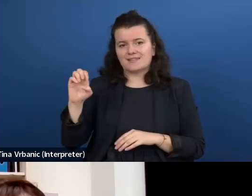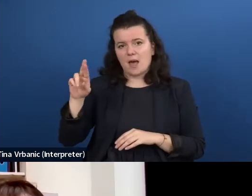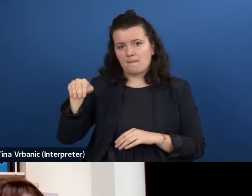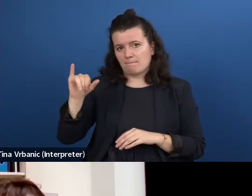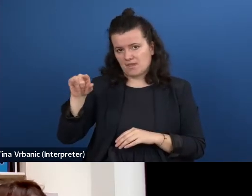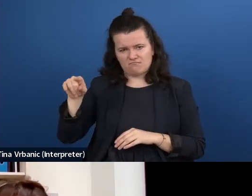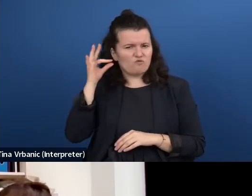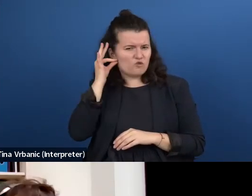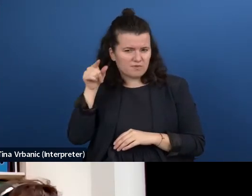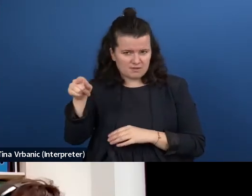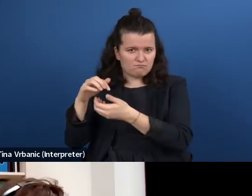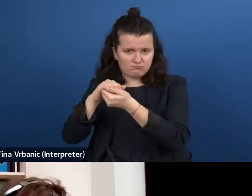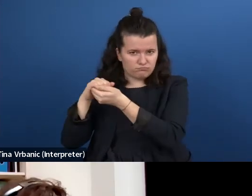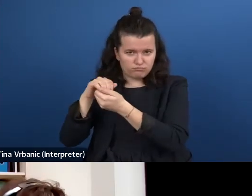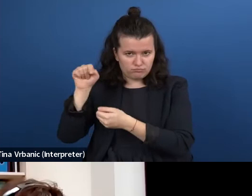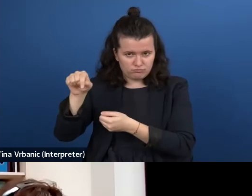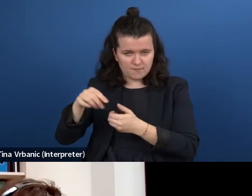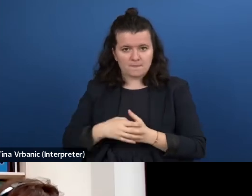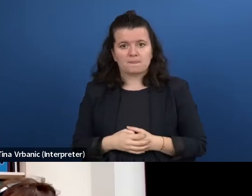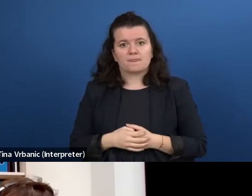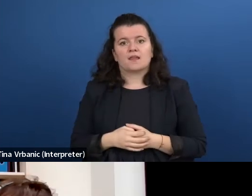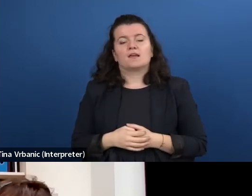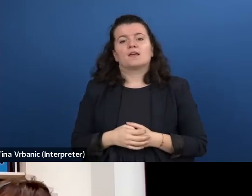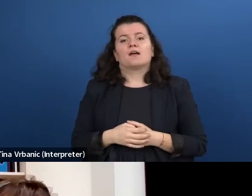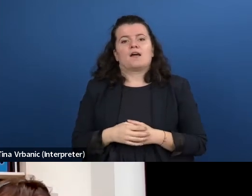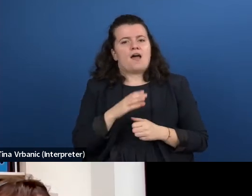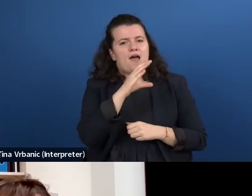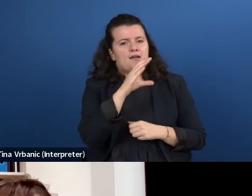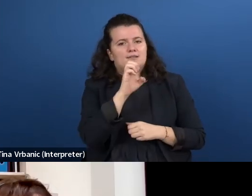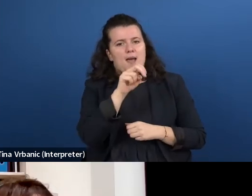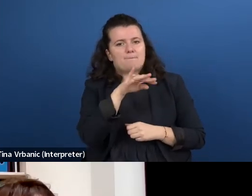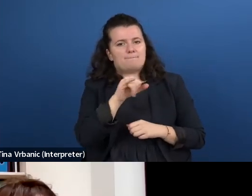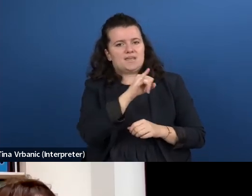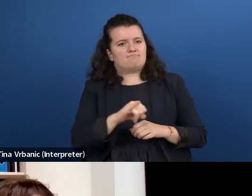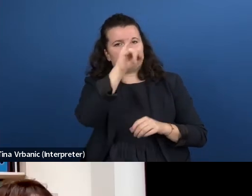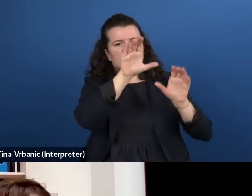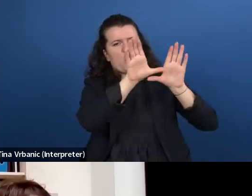which is the umbrella body representing the disability movement in Spain,